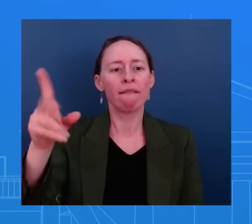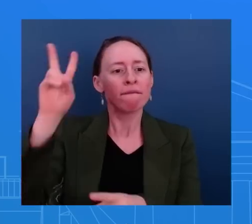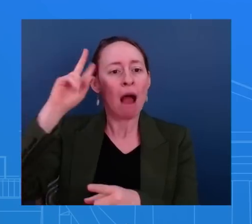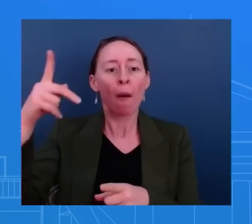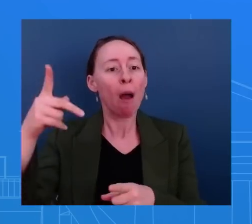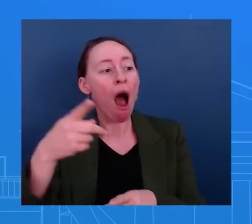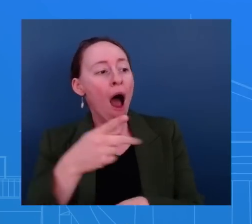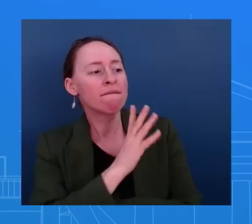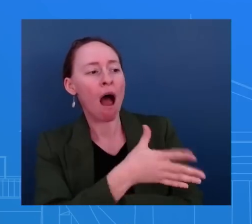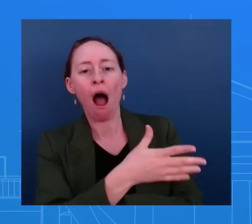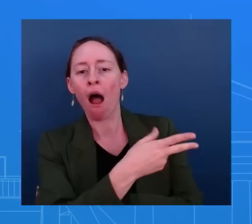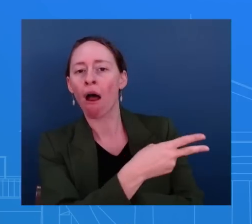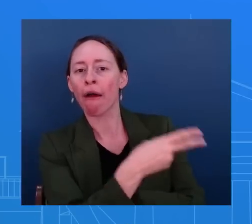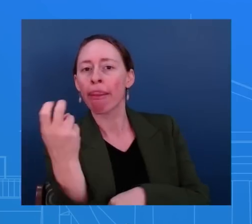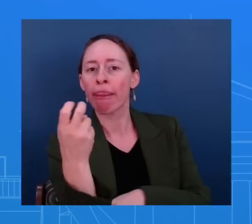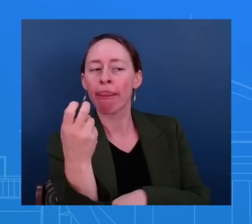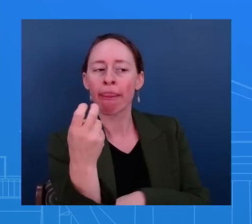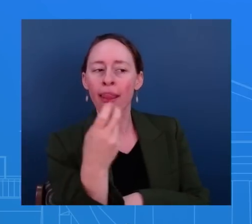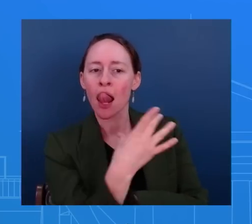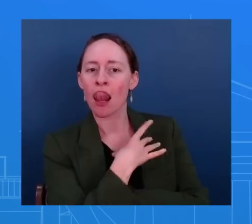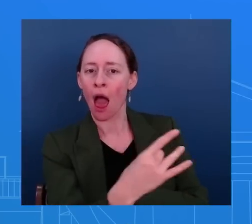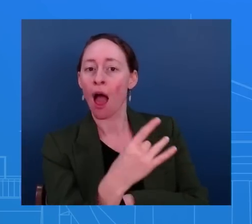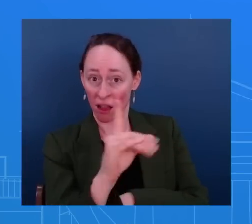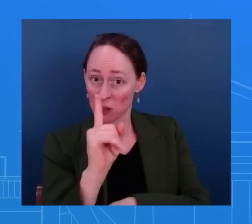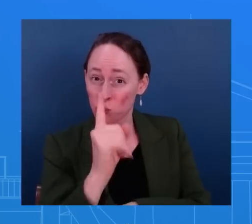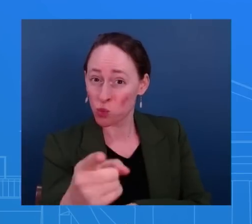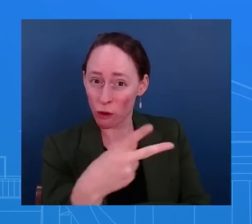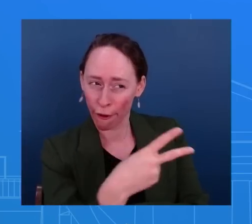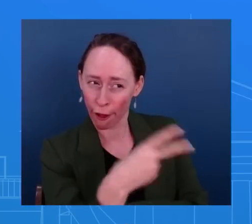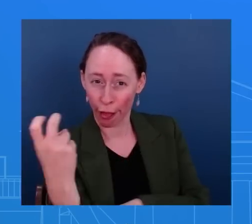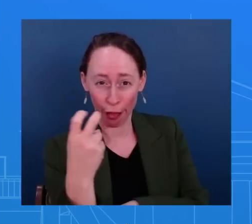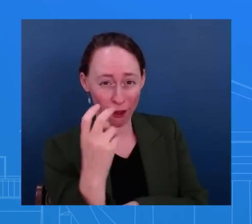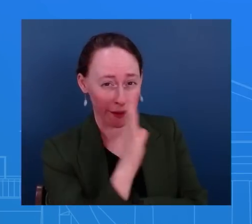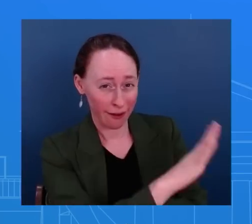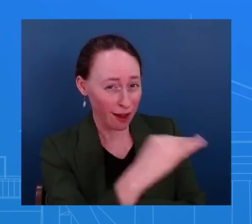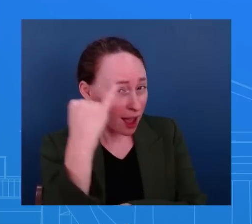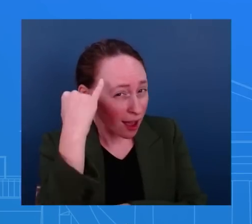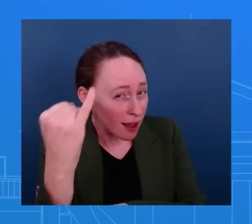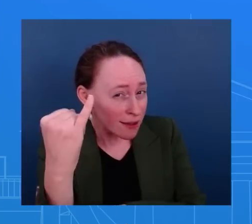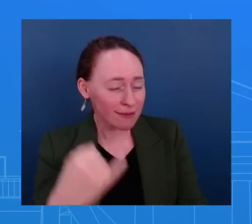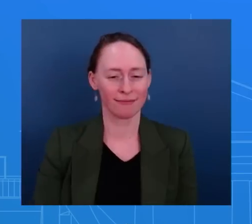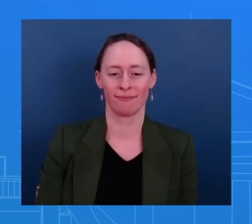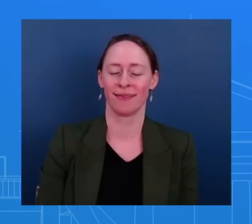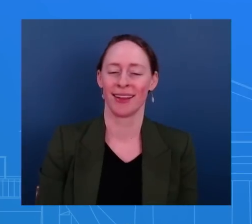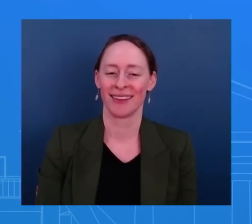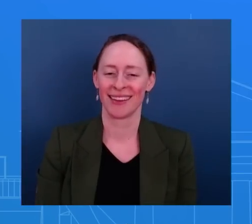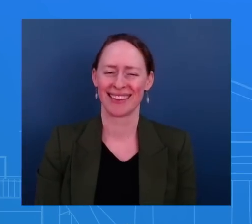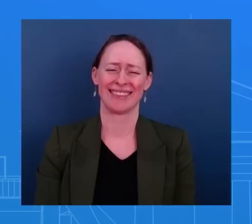I'm not going to respond to a presidential candidate. I think their campaign can speak to that directly.